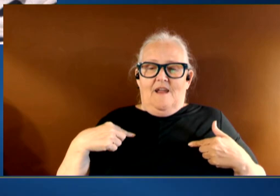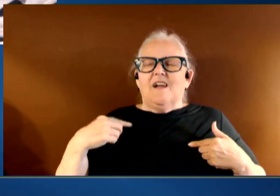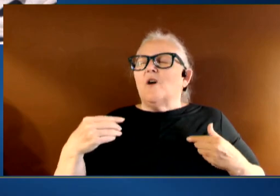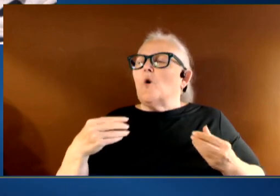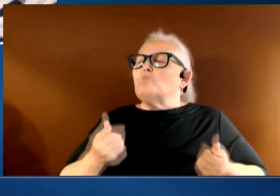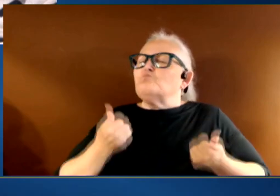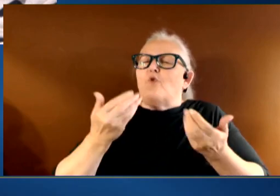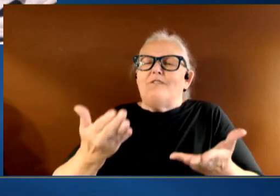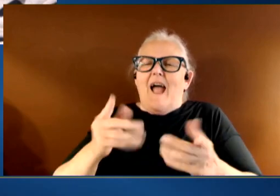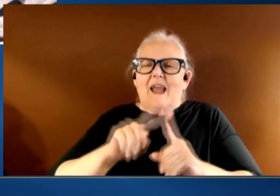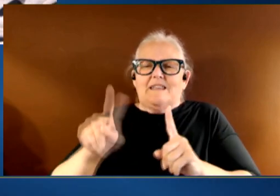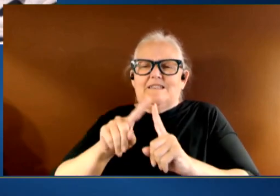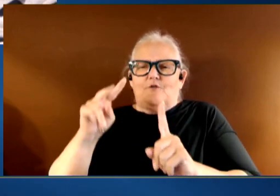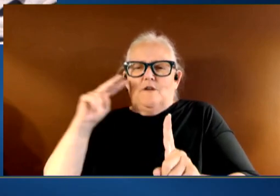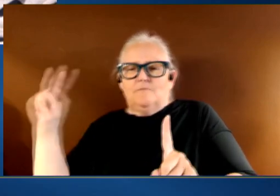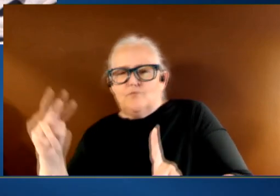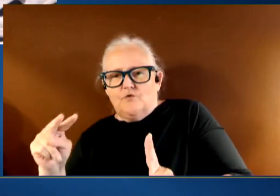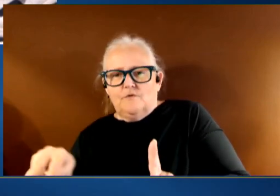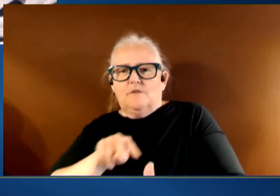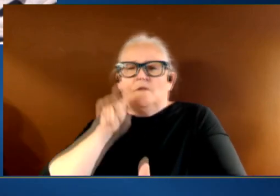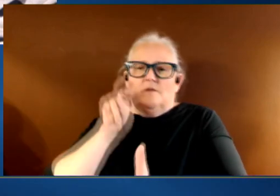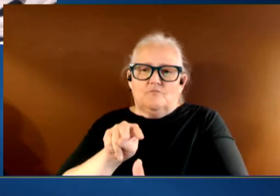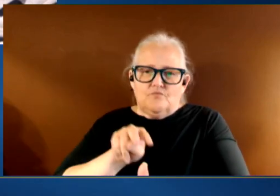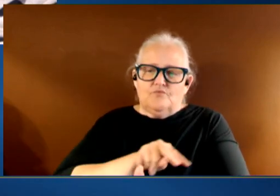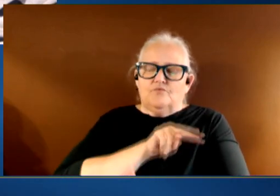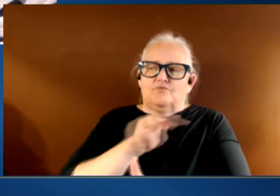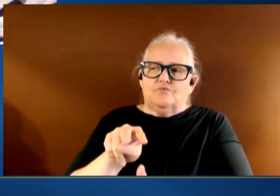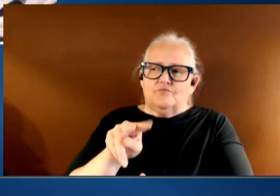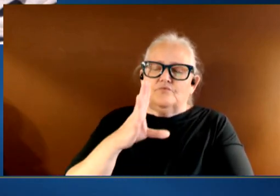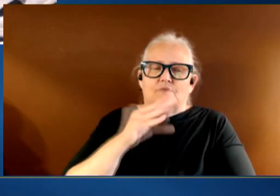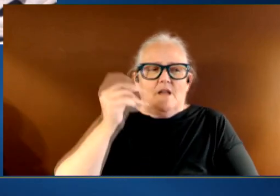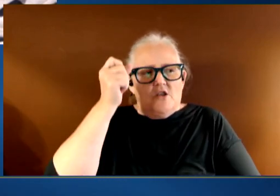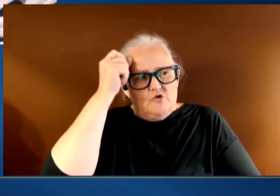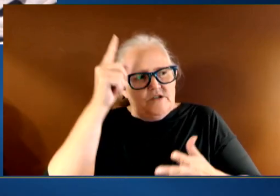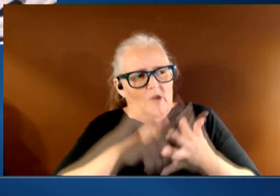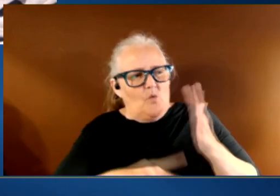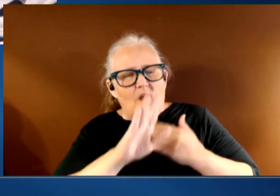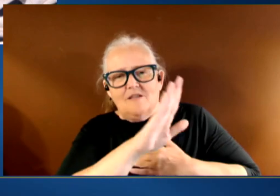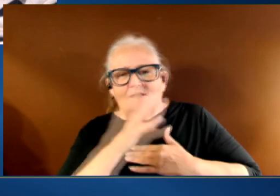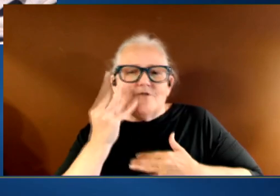and appreciation for what a warrior goes through, but not every provider that people